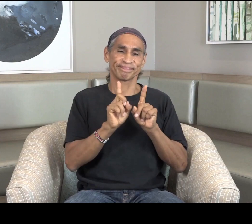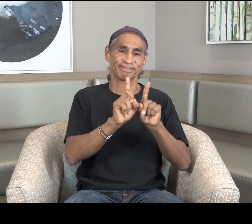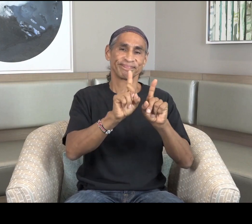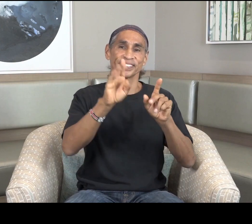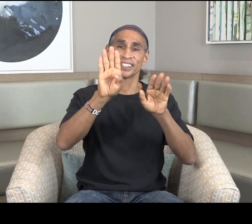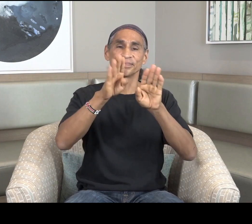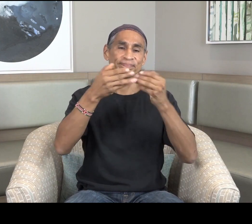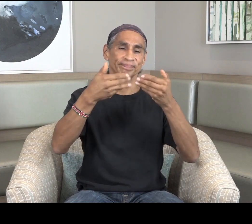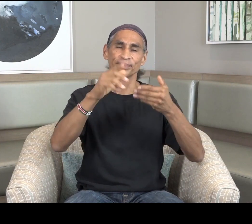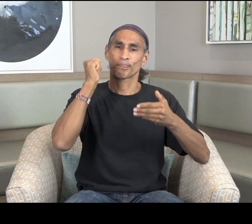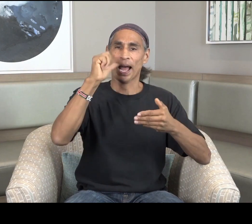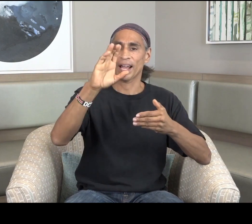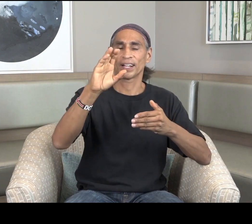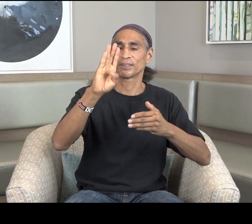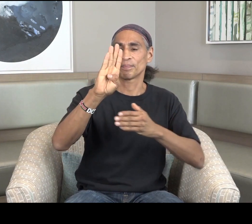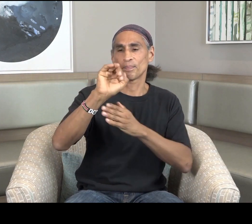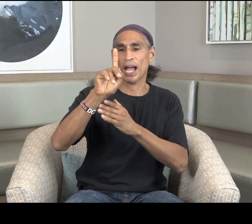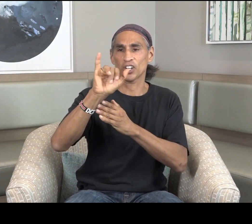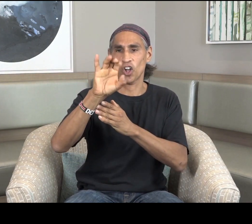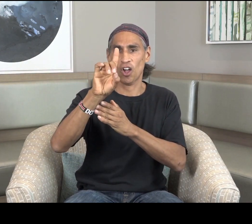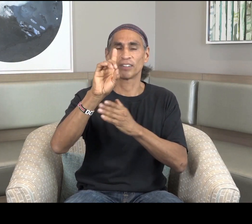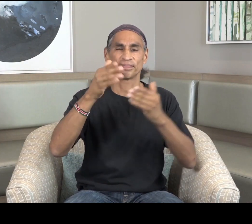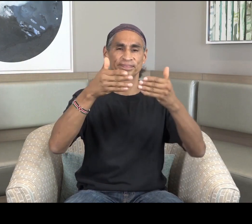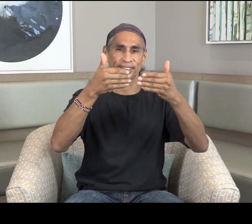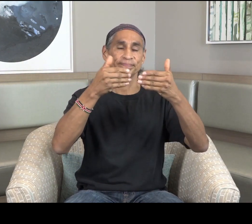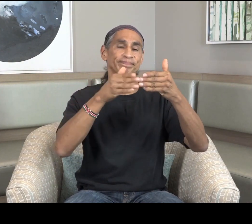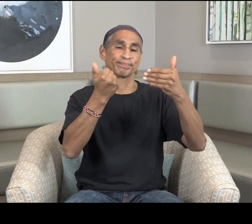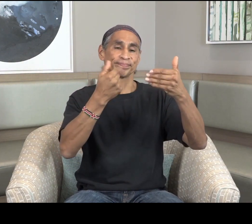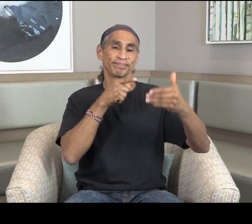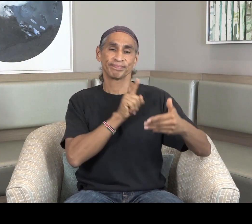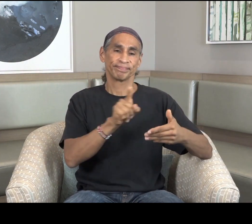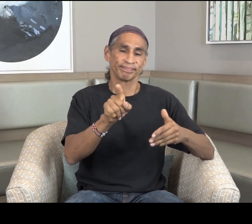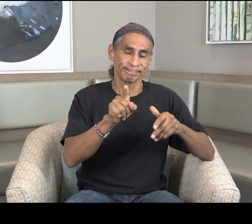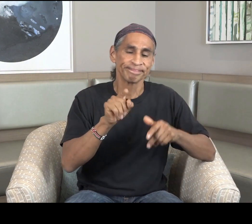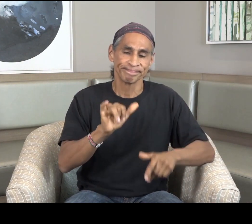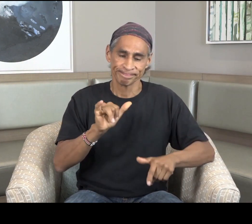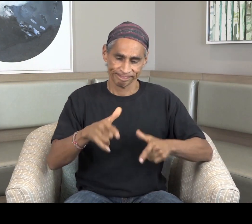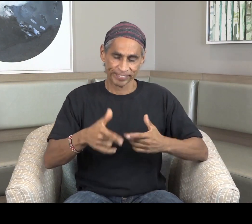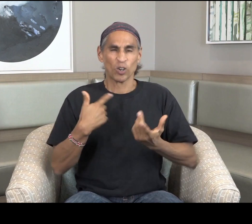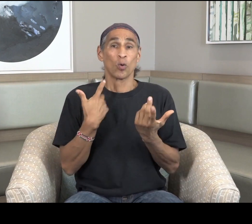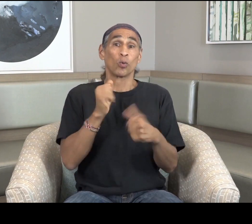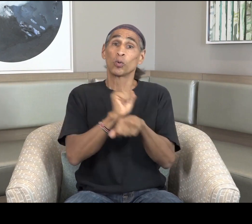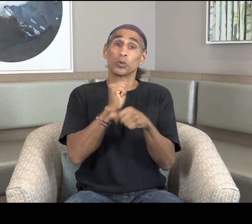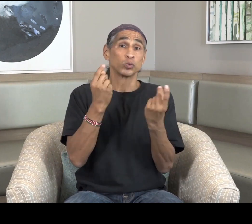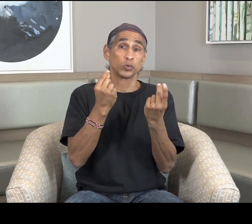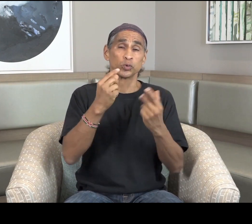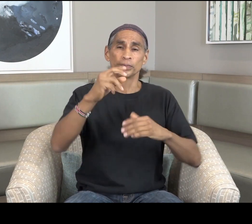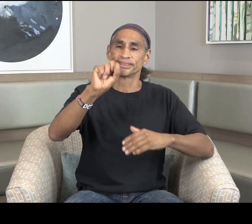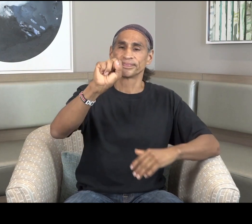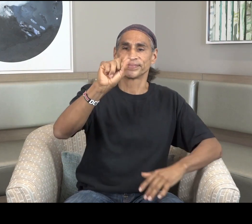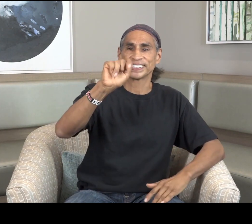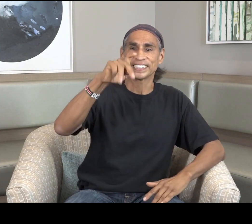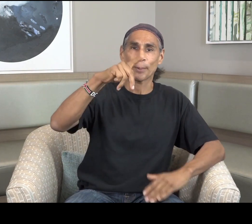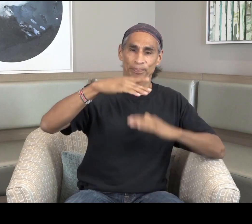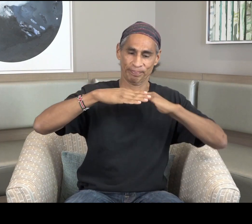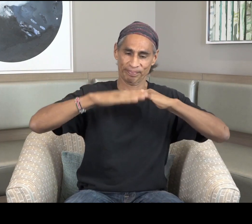and we go to the backyard. And you know they have steps